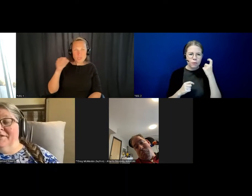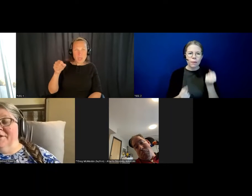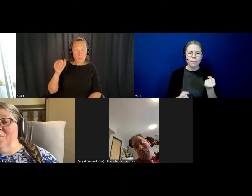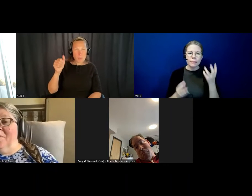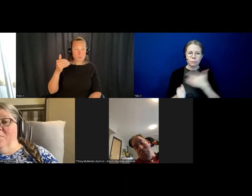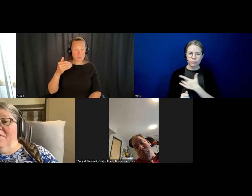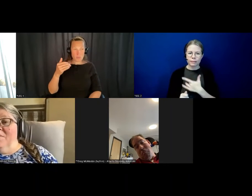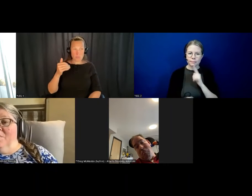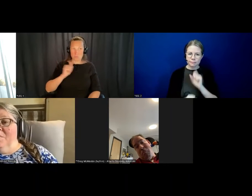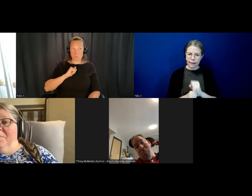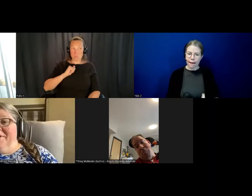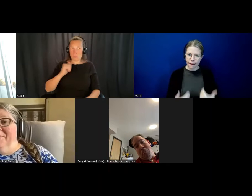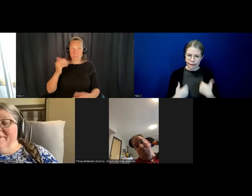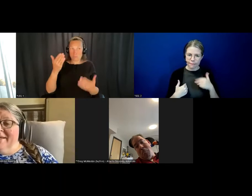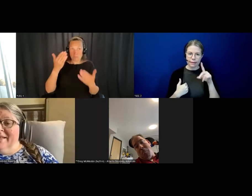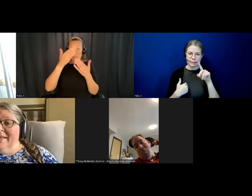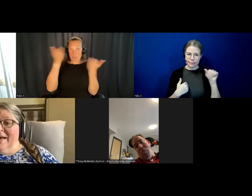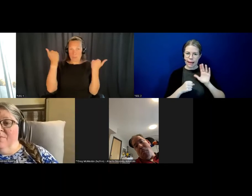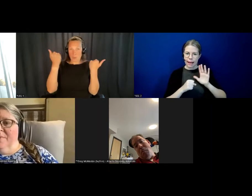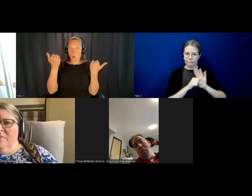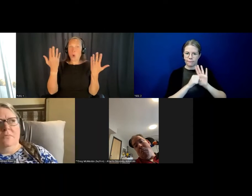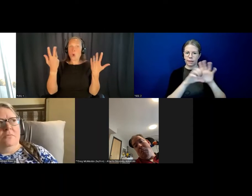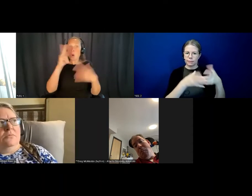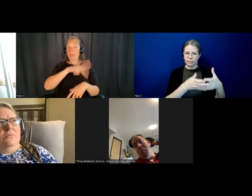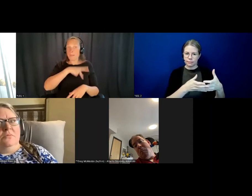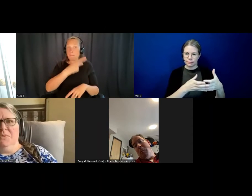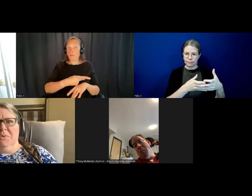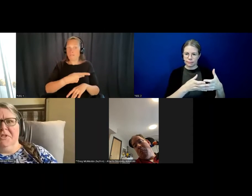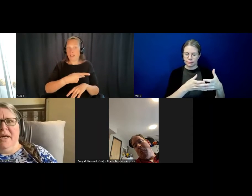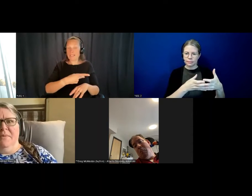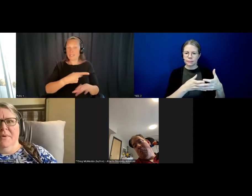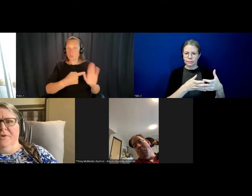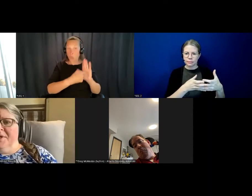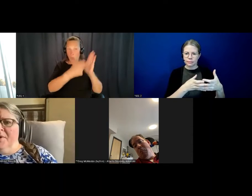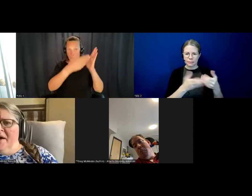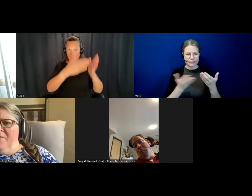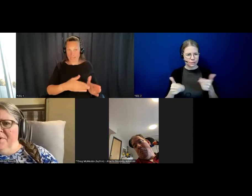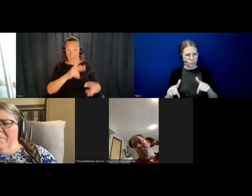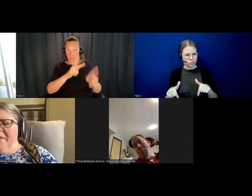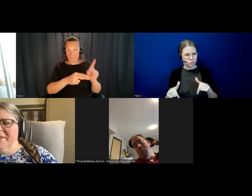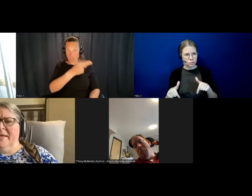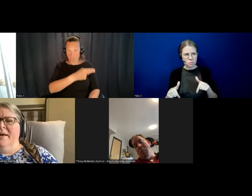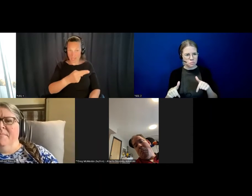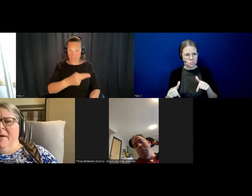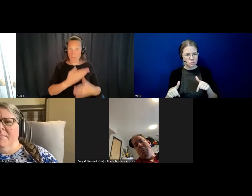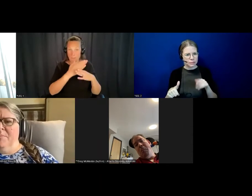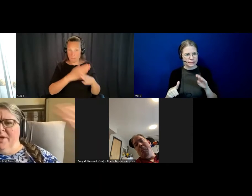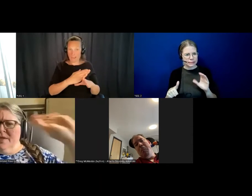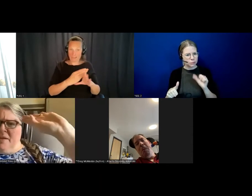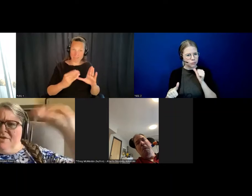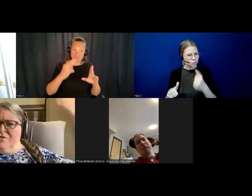BECAUSE WE DON'T PARTICULARLY HAVE - DID WE JUST GET ONE OR DON'T HAVE ONE IN B.C.? MY MEMORY IS